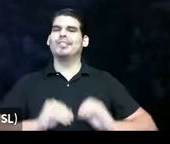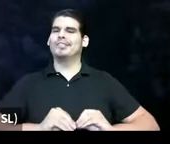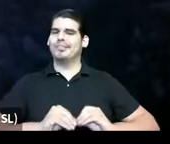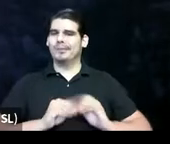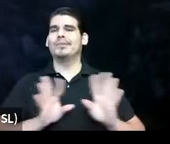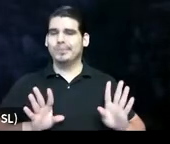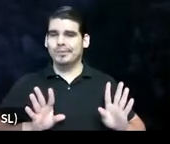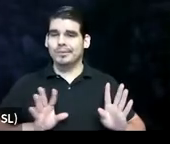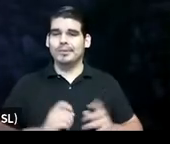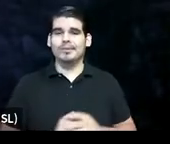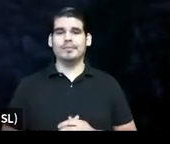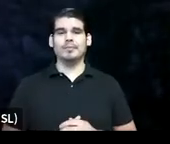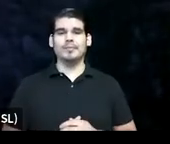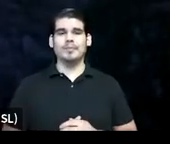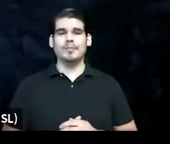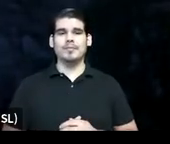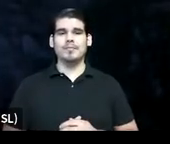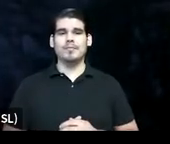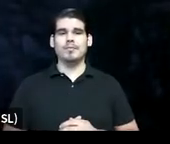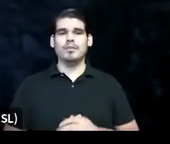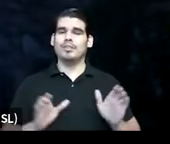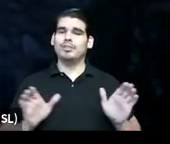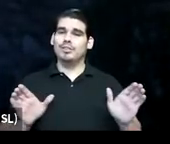a natural disaster relief fund that will financially assist all